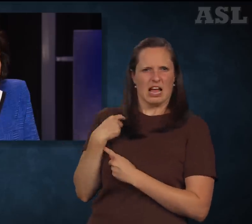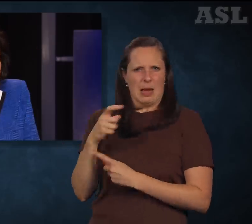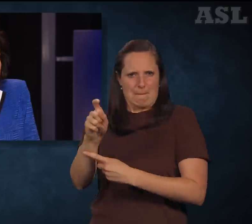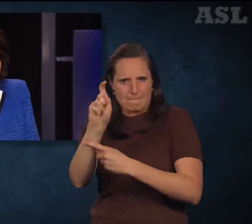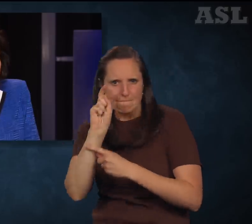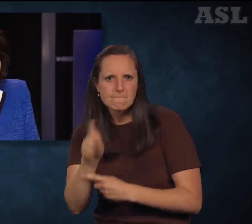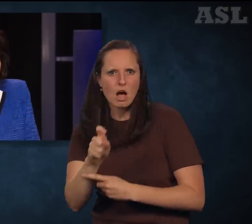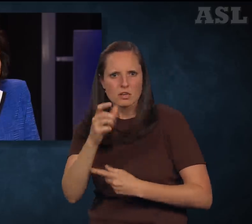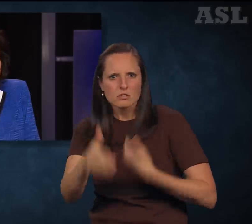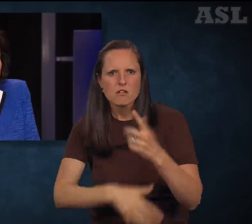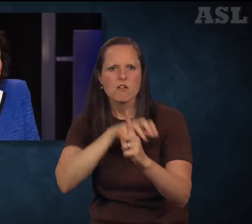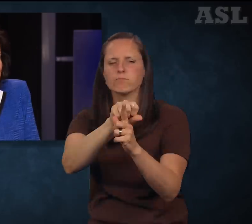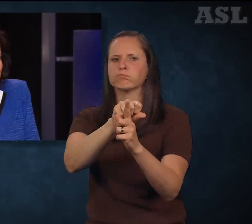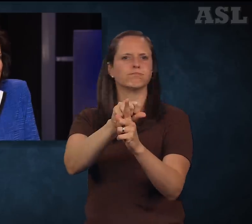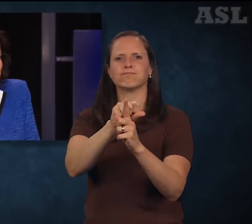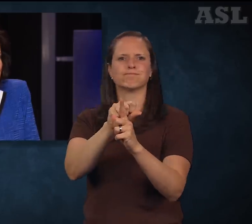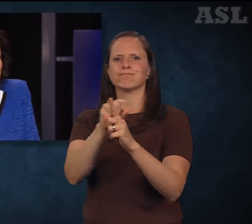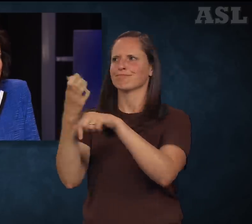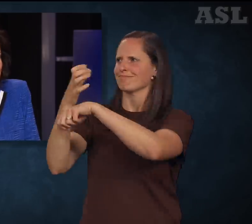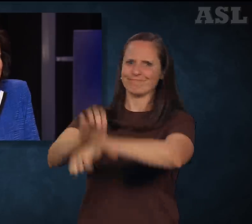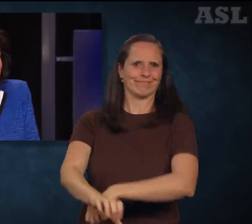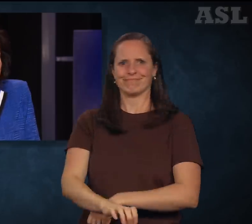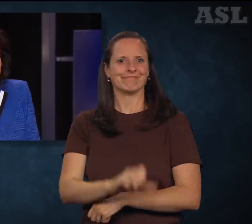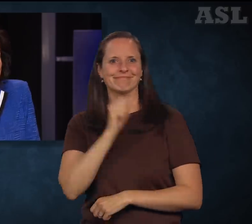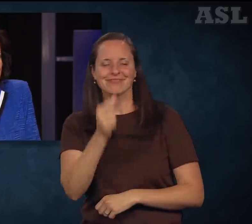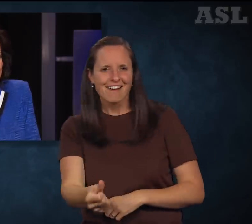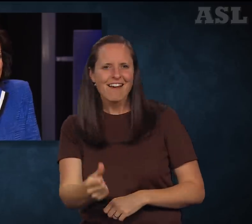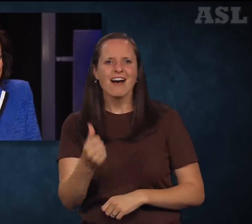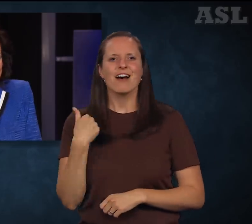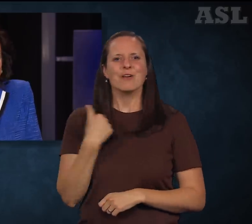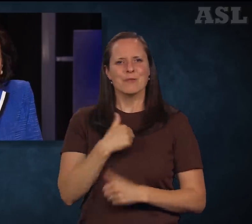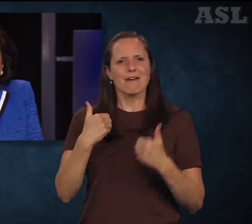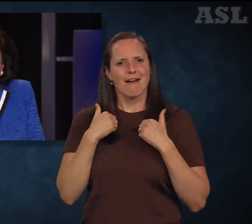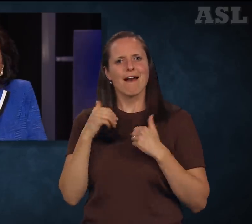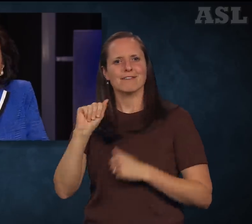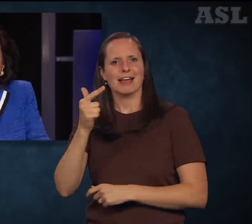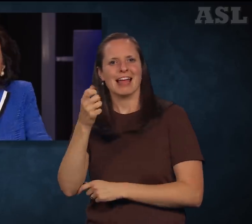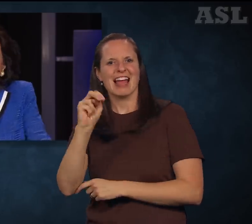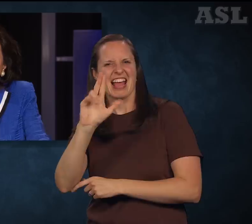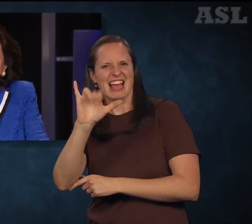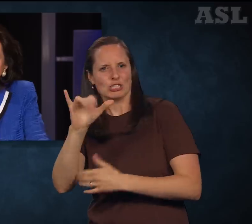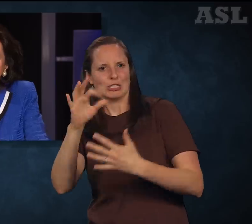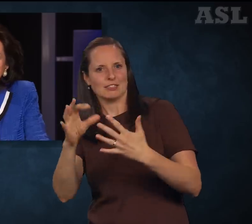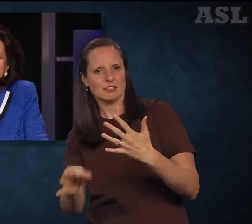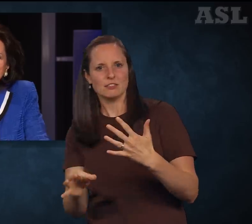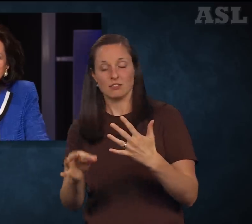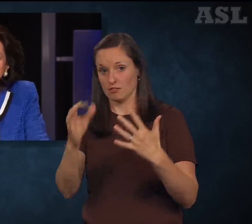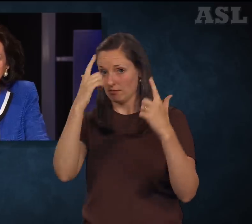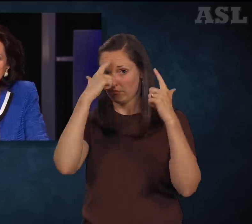WE HAVE OUR AGENCY TO CHOOSE HOW WE SPEND OUR TIME AND